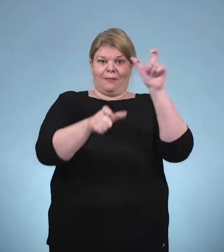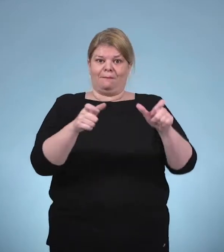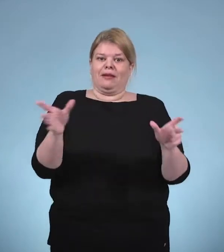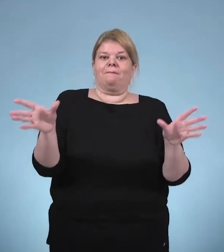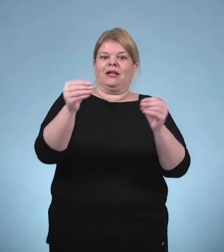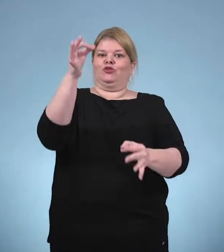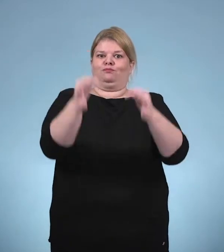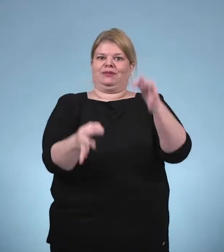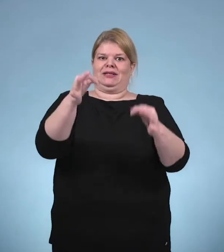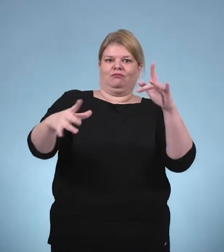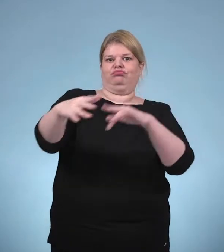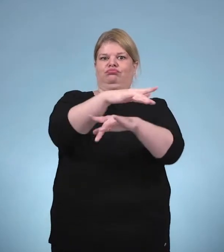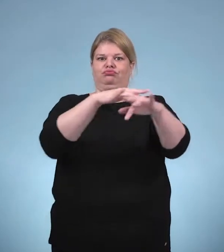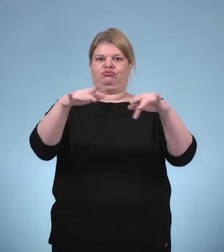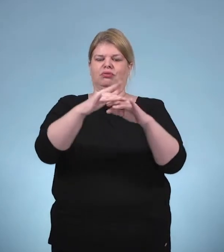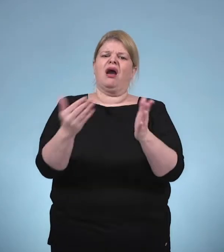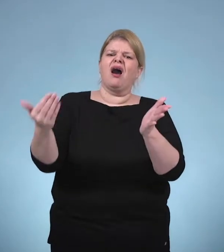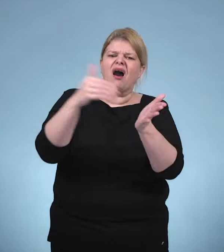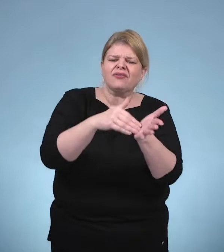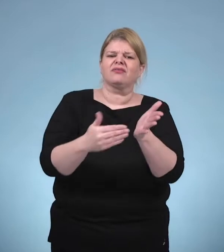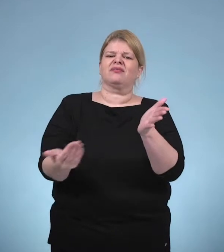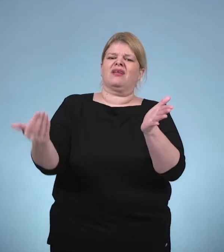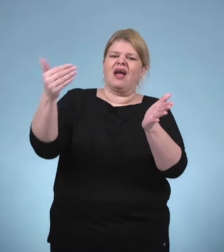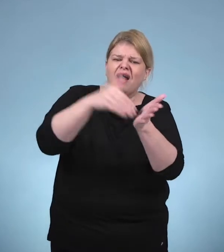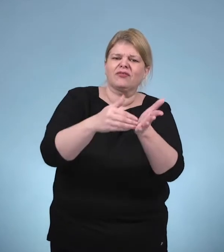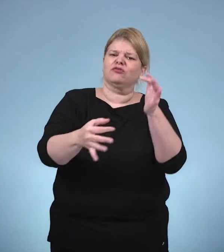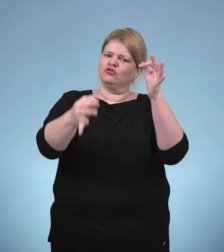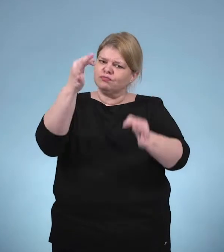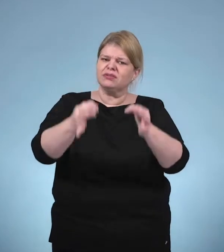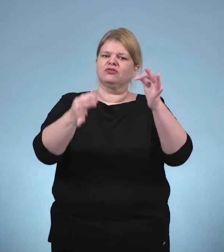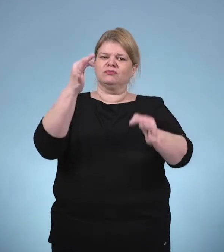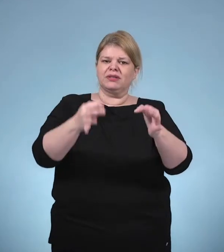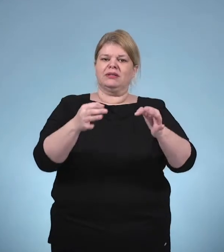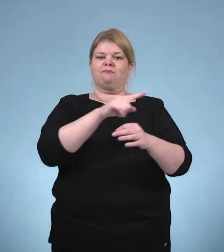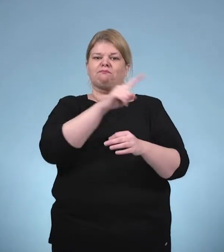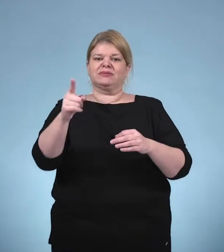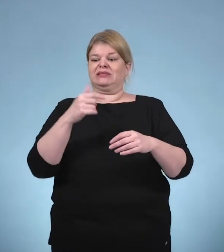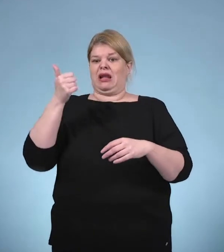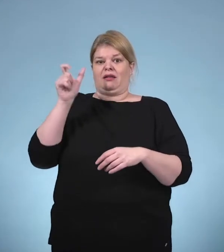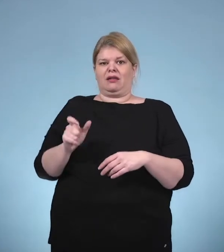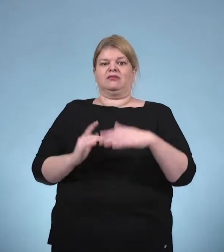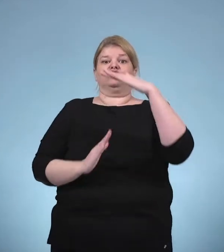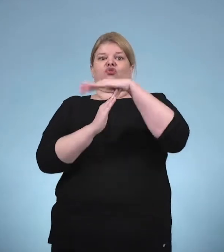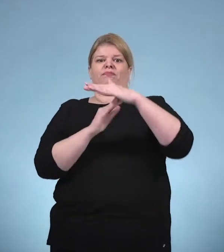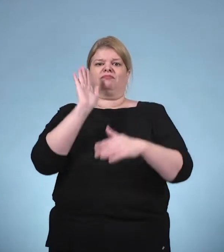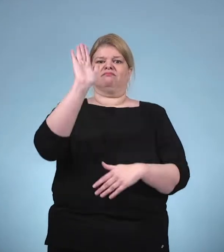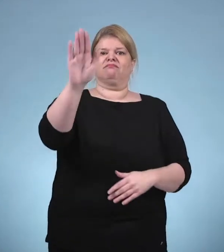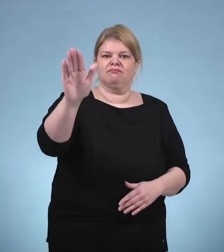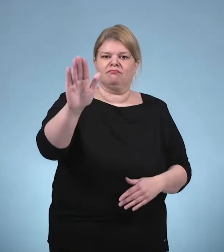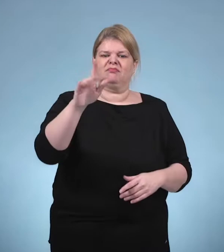The scene is played again, this time more slowly. Someone in the audience can shout “stop“ at any time to intervene.